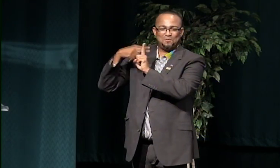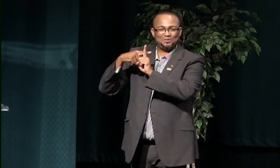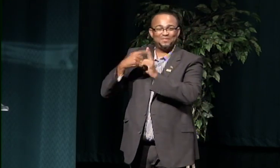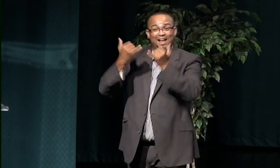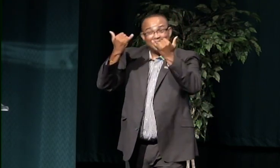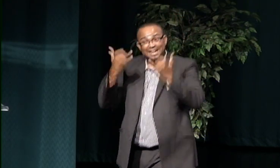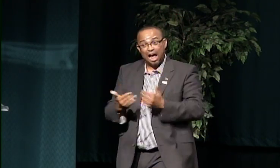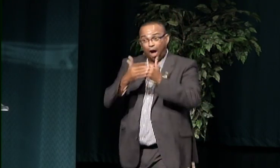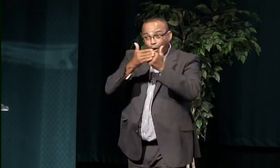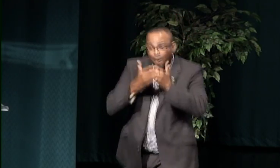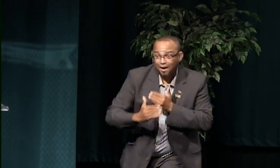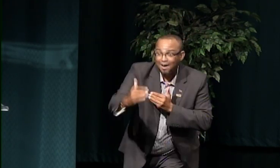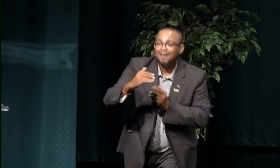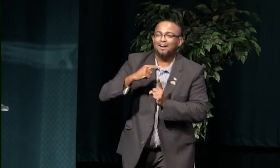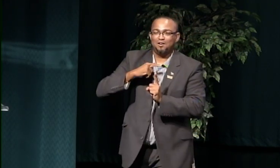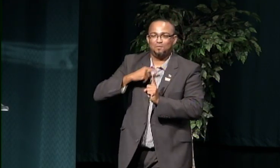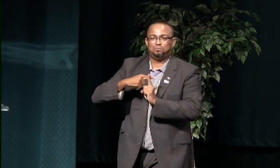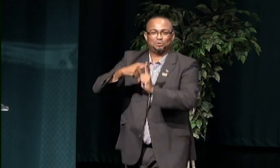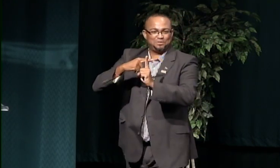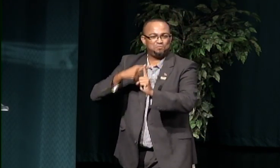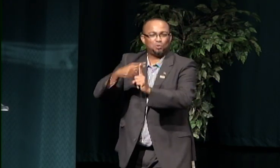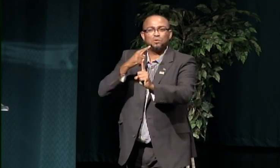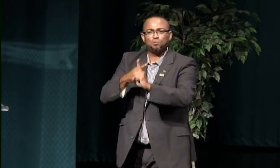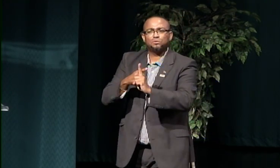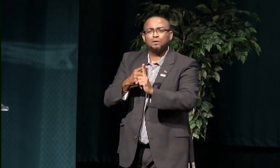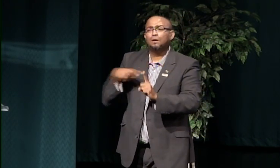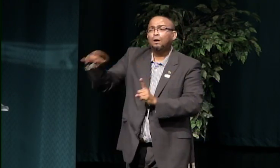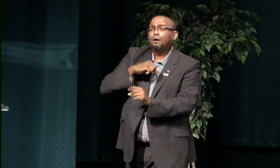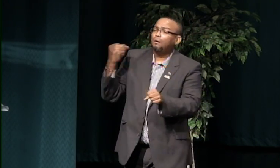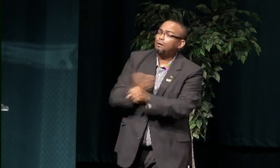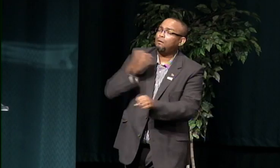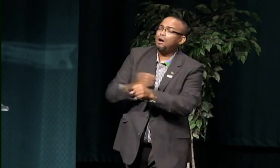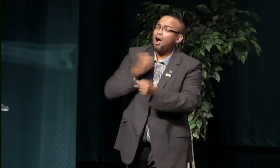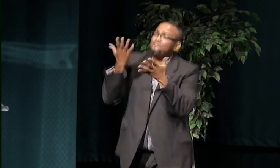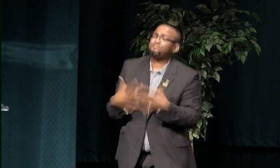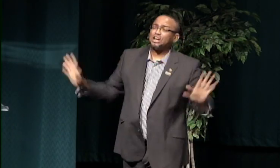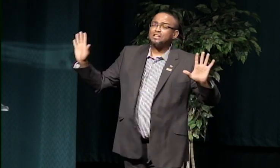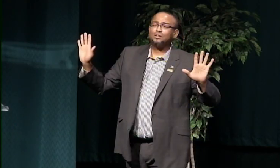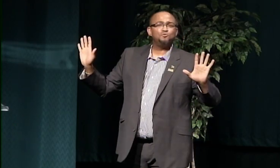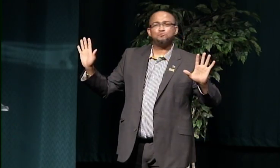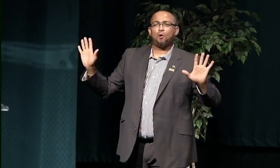But we see the progress. Our work continues.